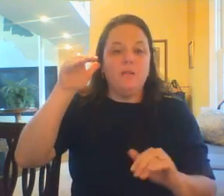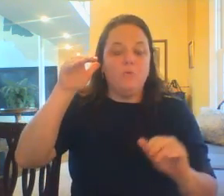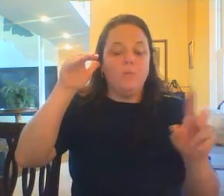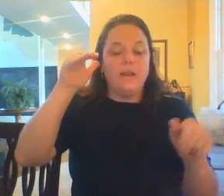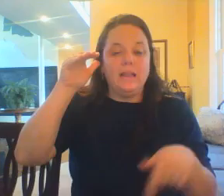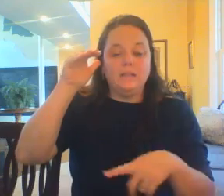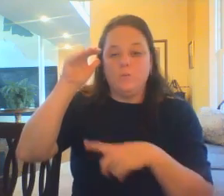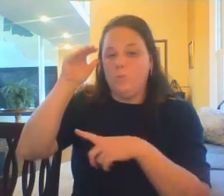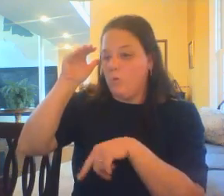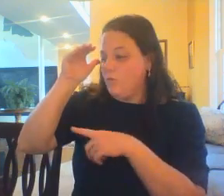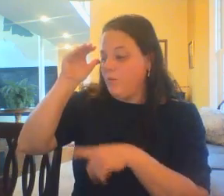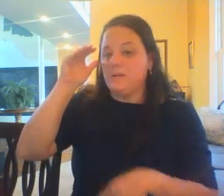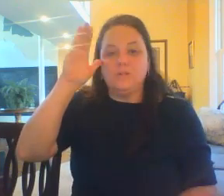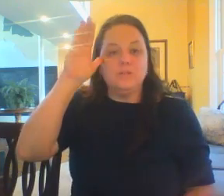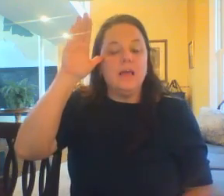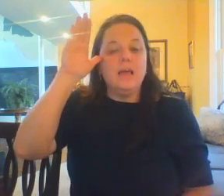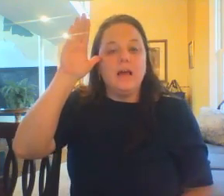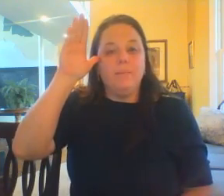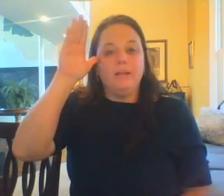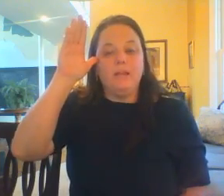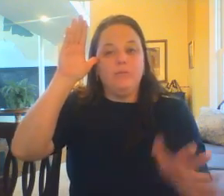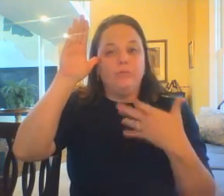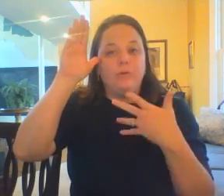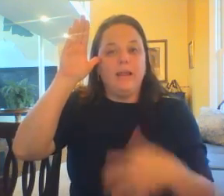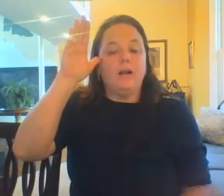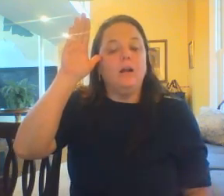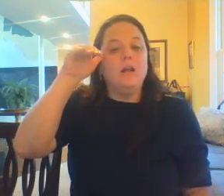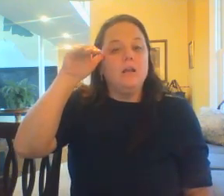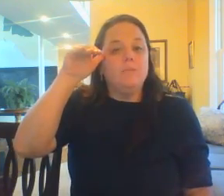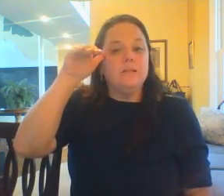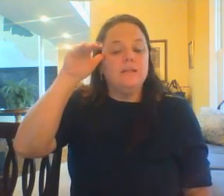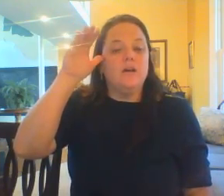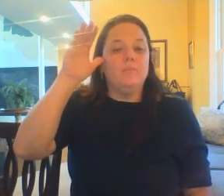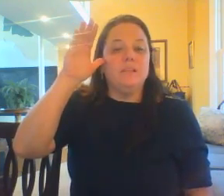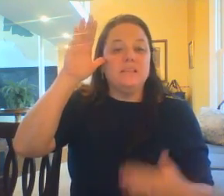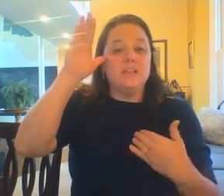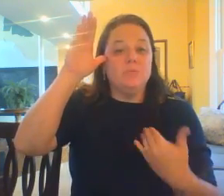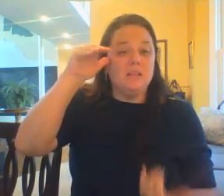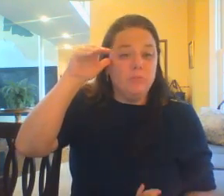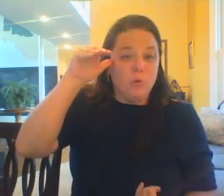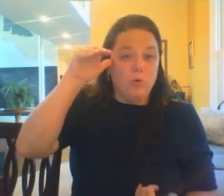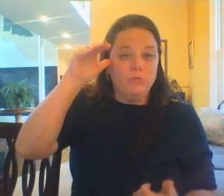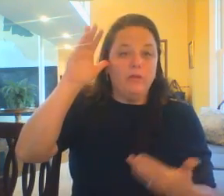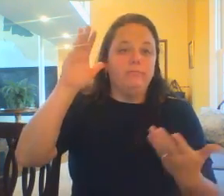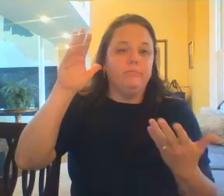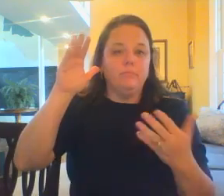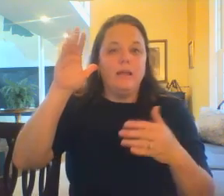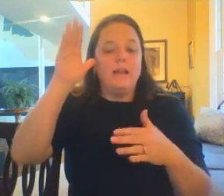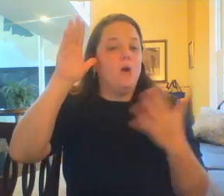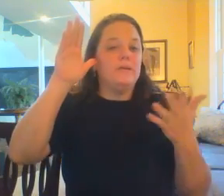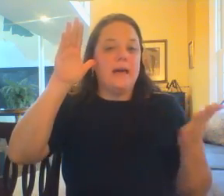anymore but it is on one of our puzzles I believe for later but dumb this